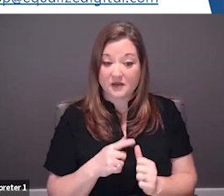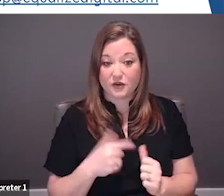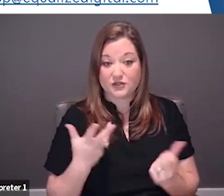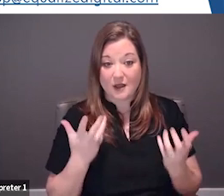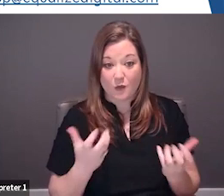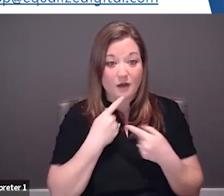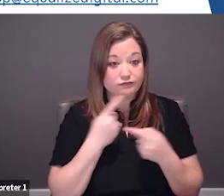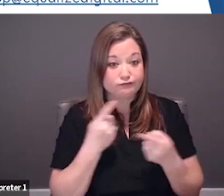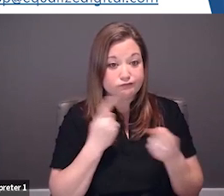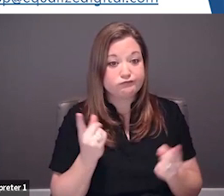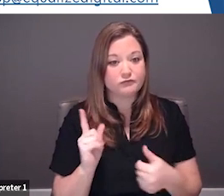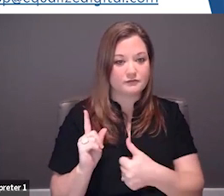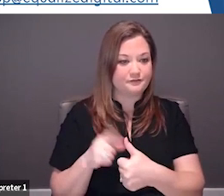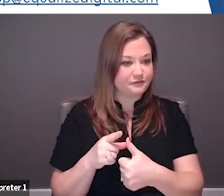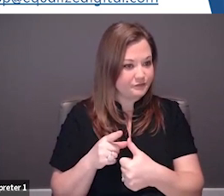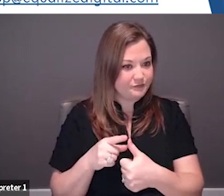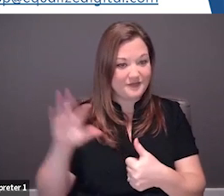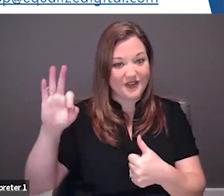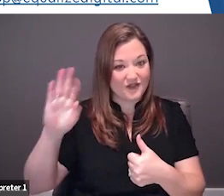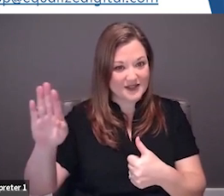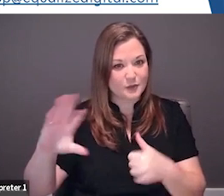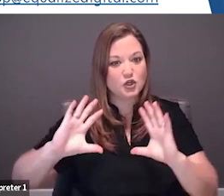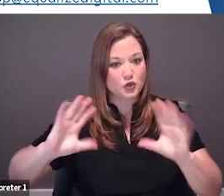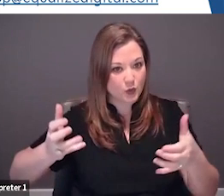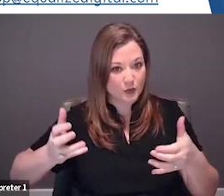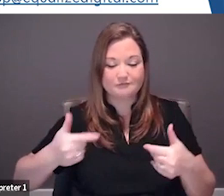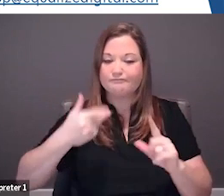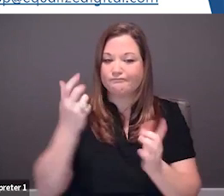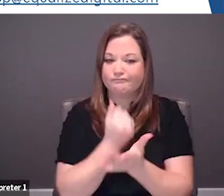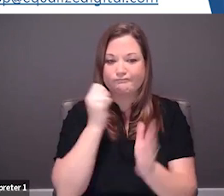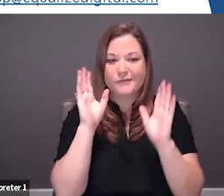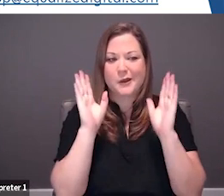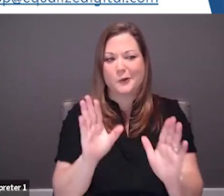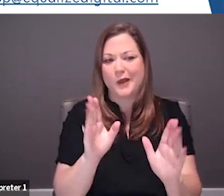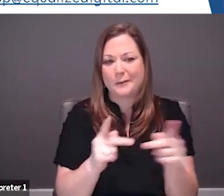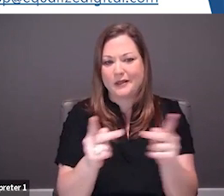First of all, our Facebook group is a great place to connect between meetups.